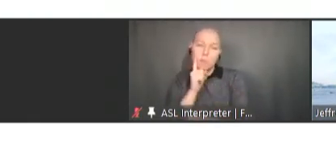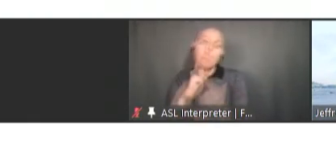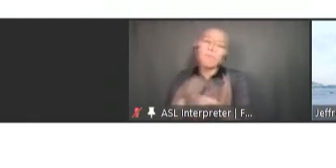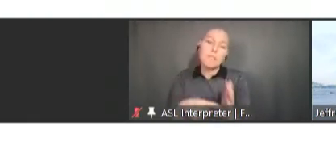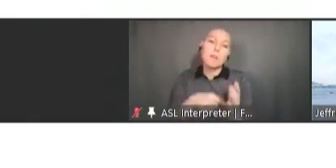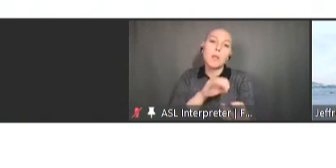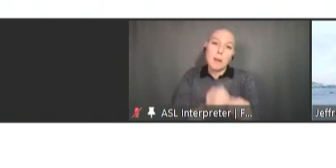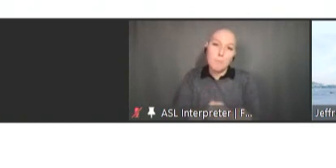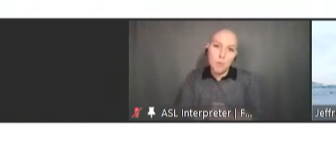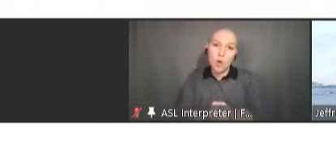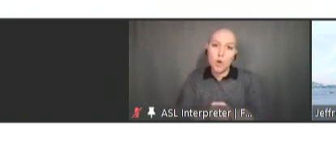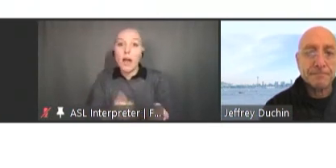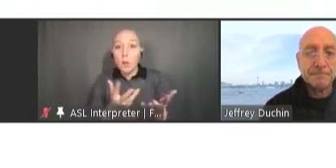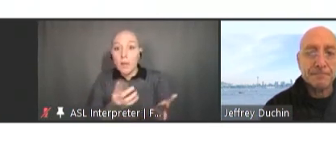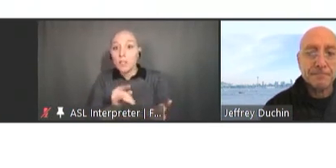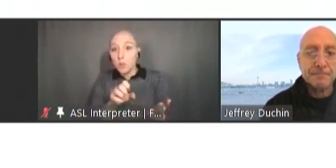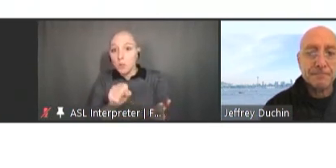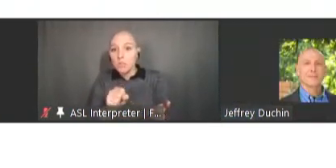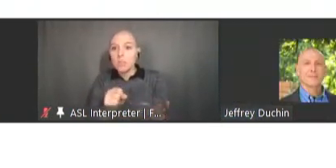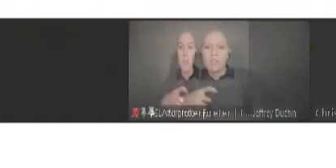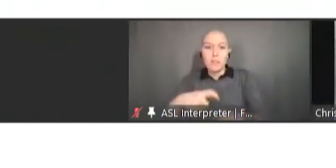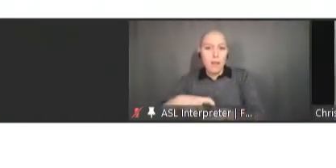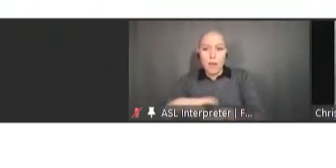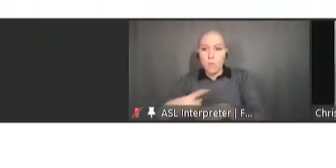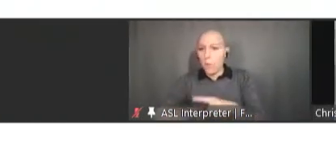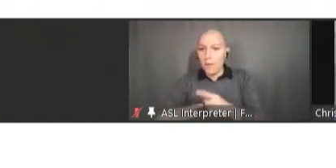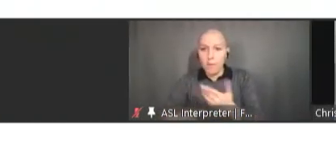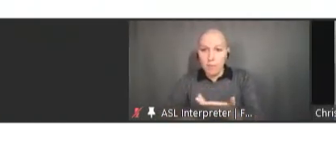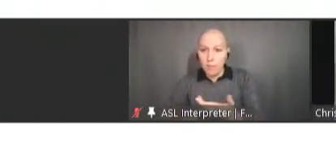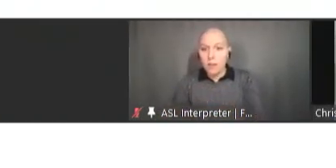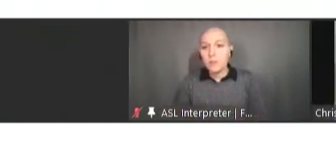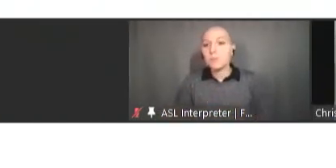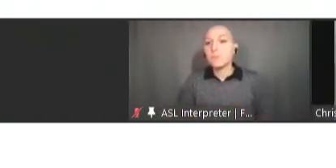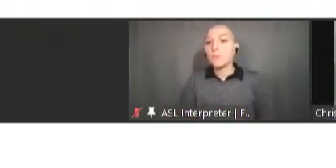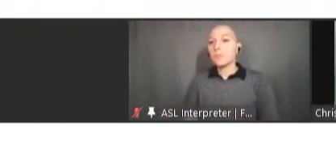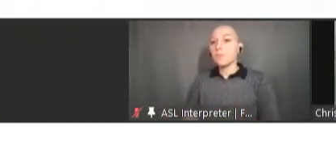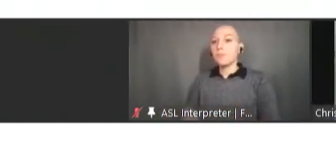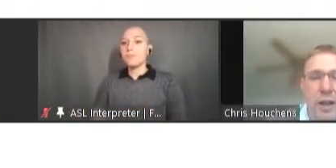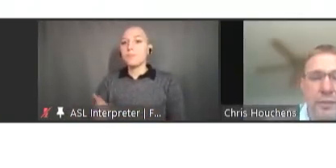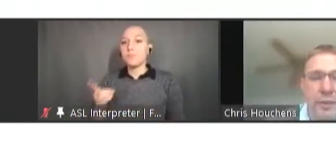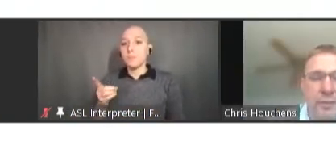Christopher Houchens: So, this is Chris. I -- you know, maybe I can take the first shot at this,